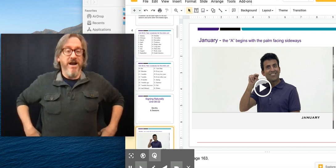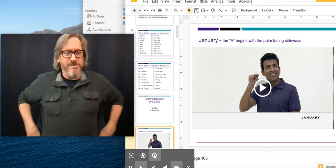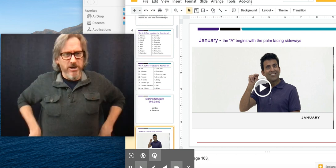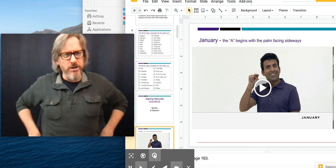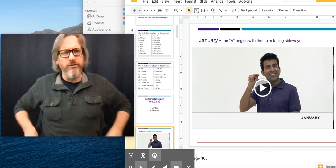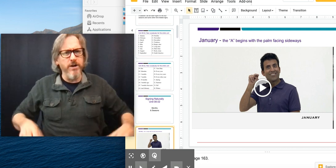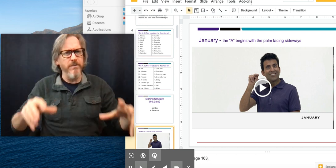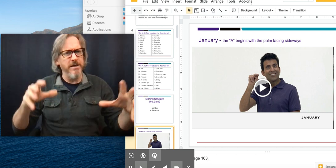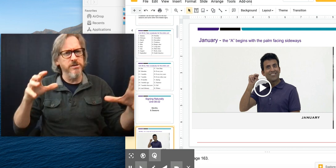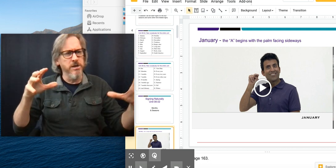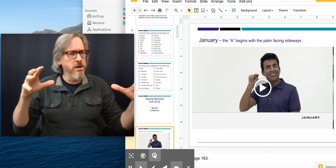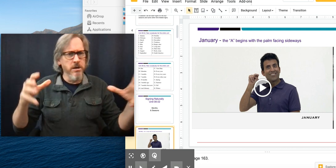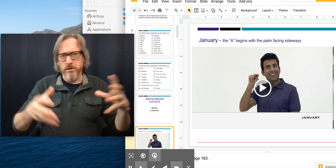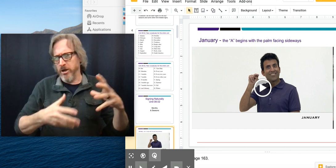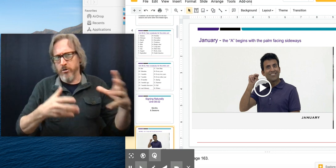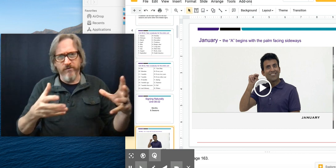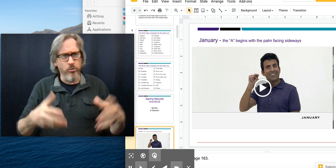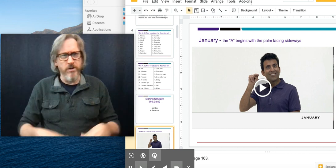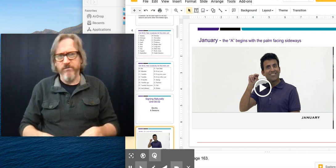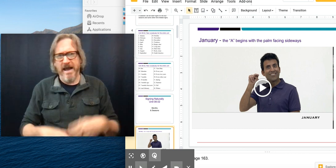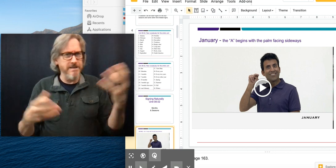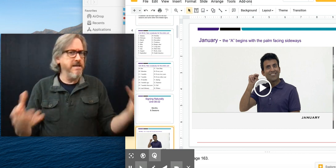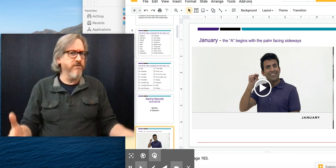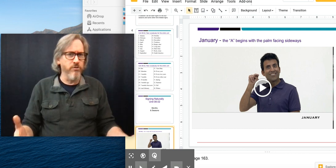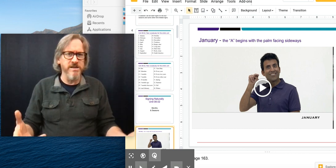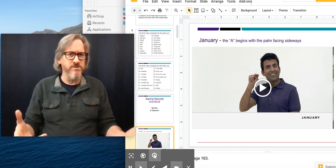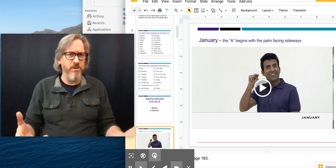name right especially if your name is you know if you're one of the 18 different ways